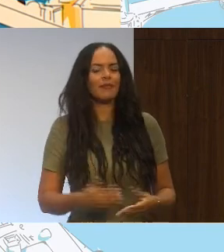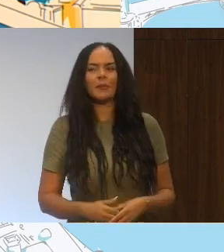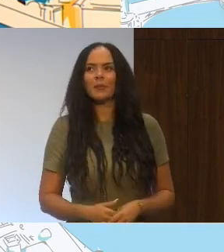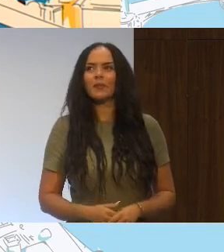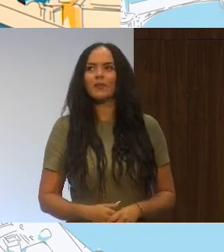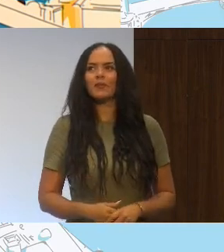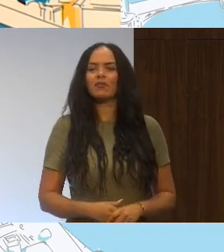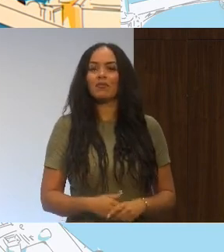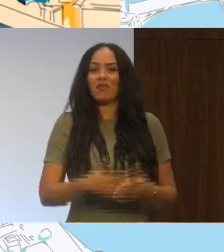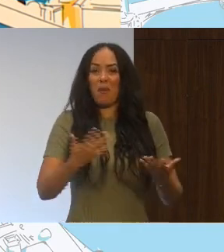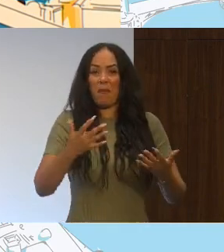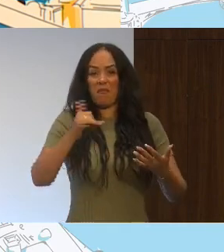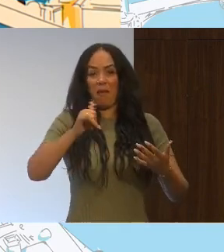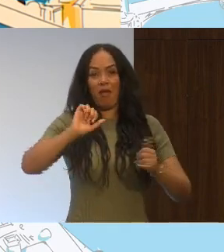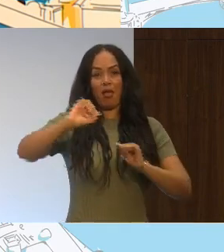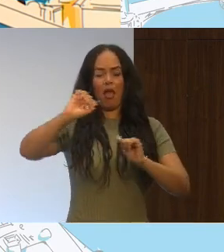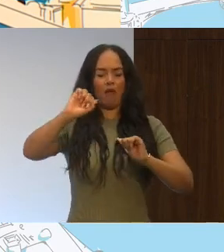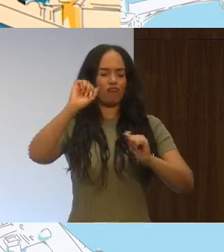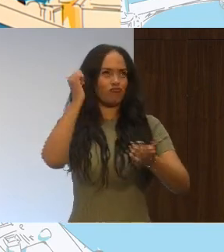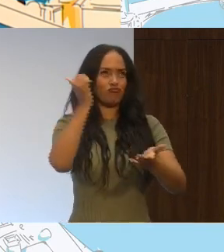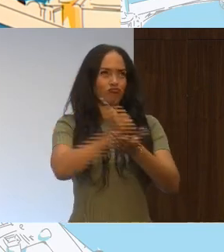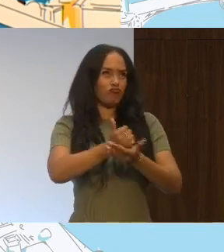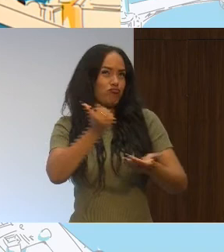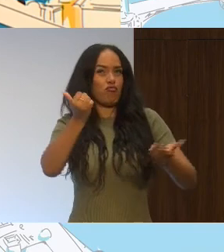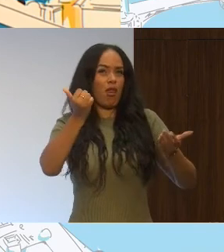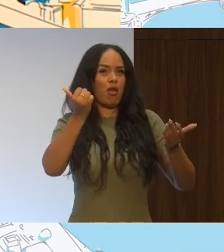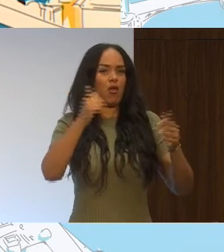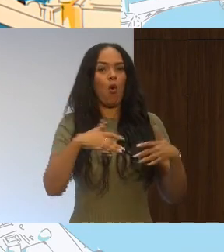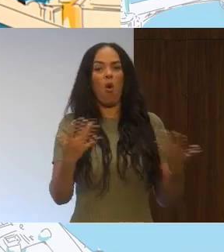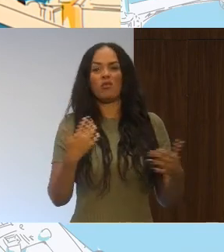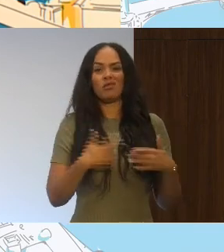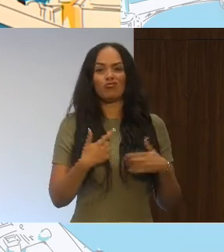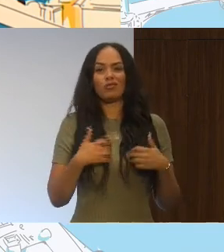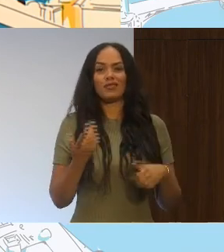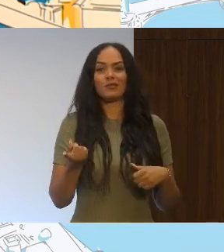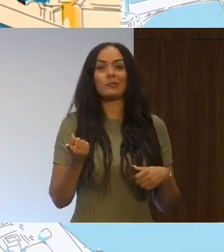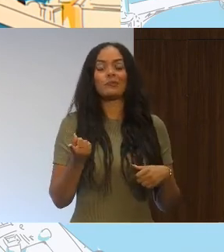incredibly brilliant or not vaguely not interested at all. So be tolerant of people